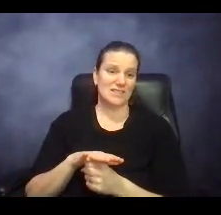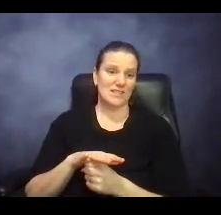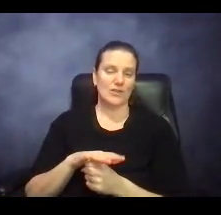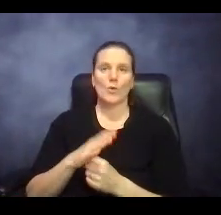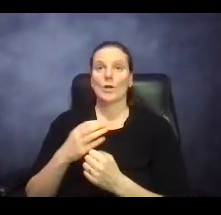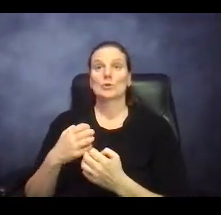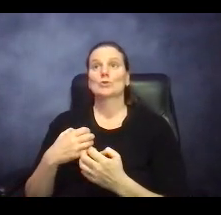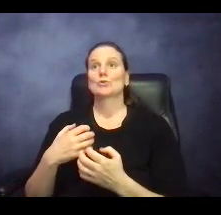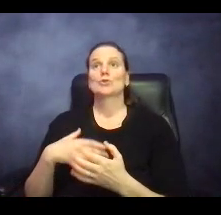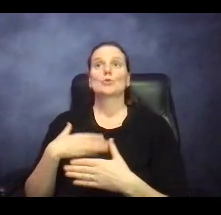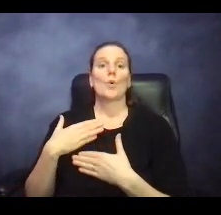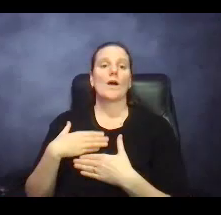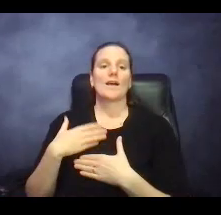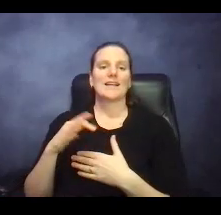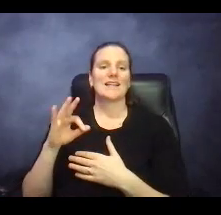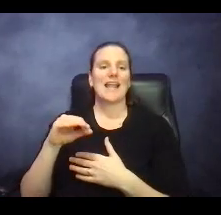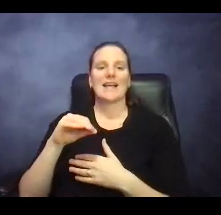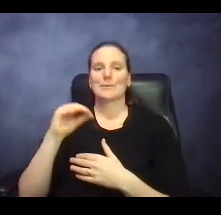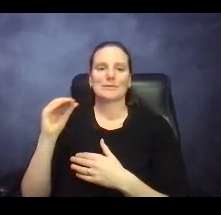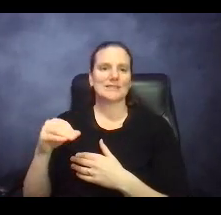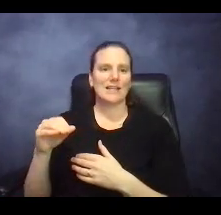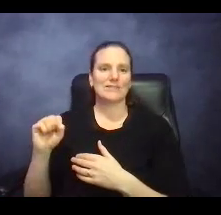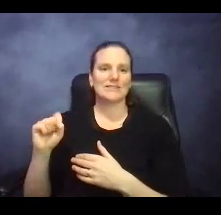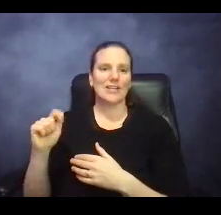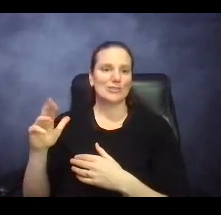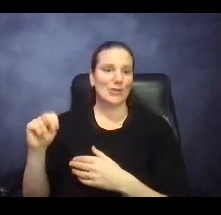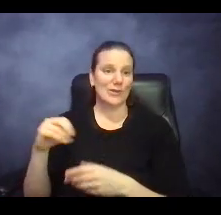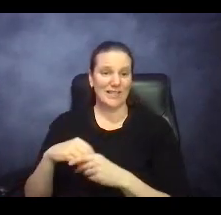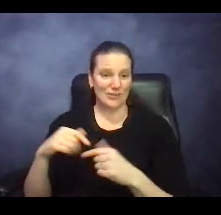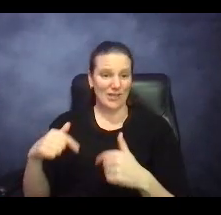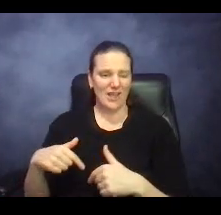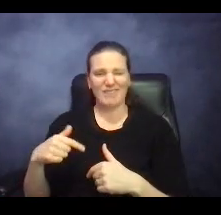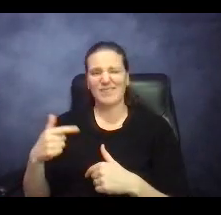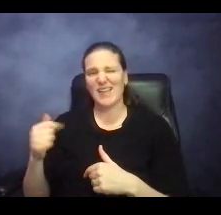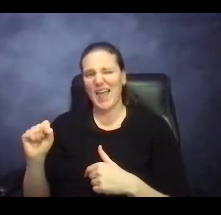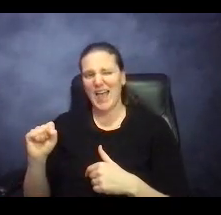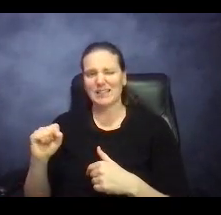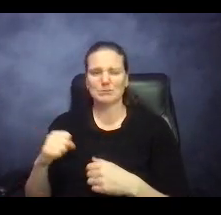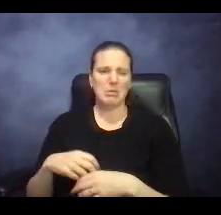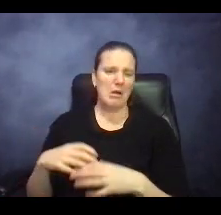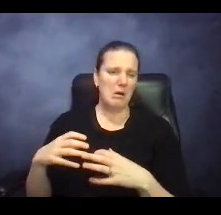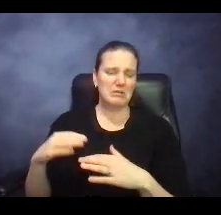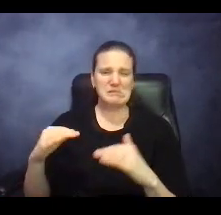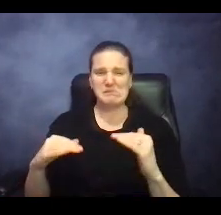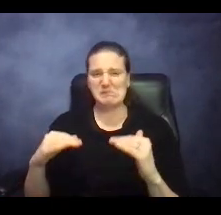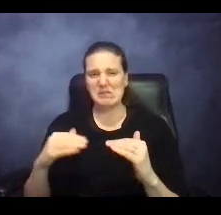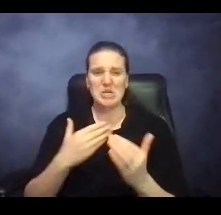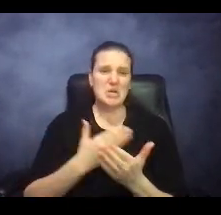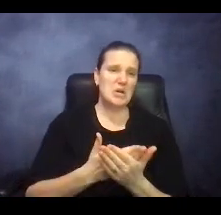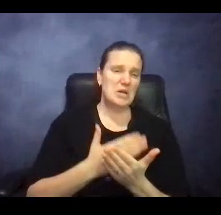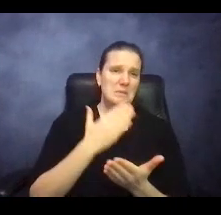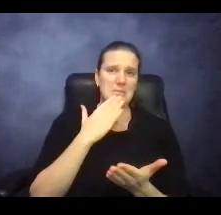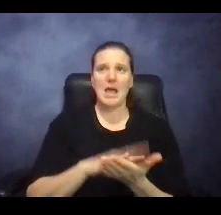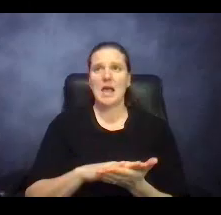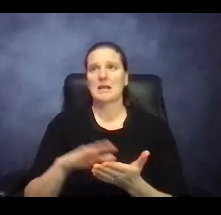You make 90% of your serotonin in your gut. So if you've got gas and bloating and imbalance in good and bad bacteria, you're not gonna be making those,